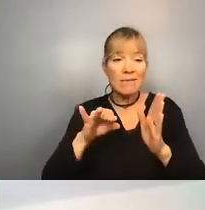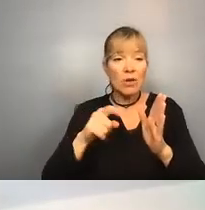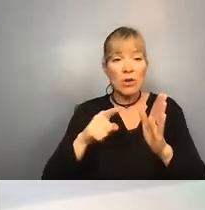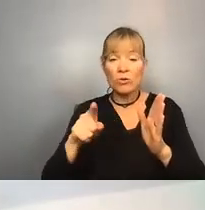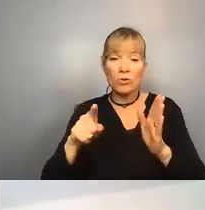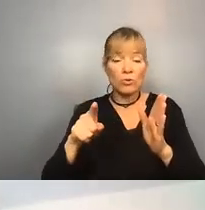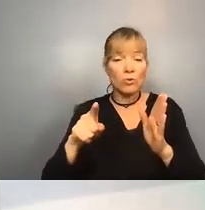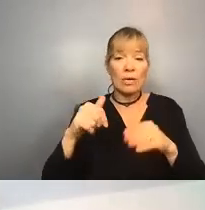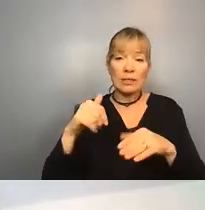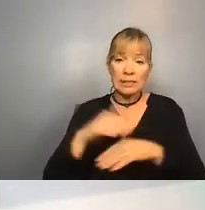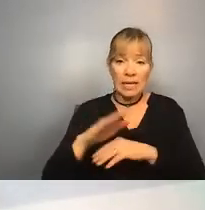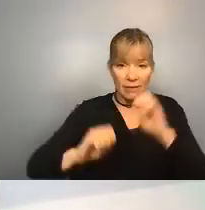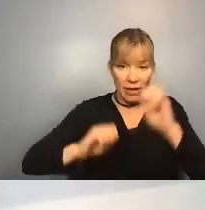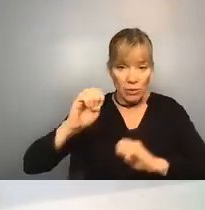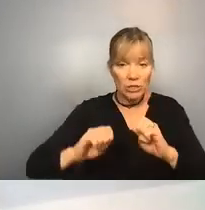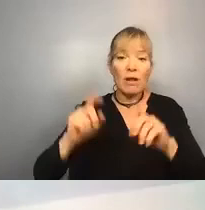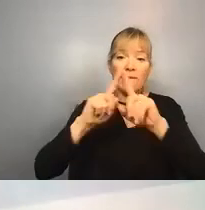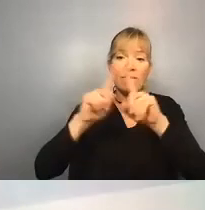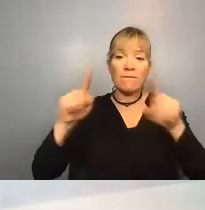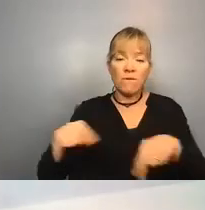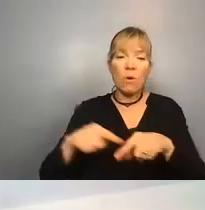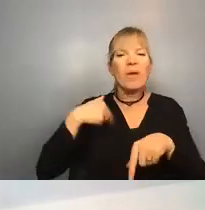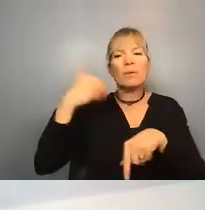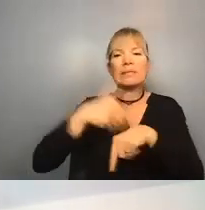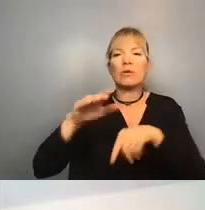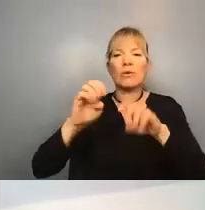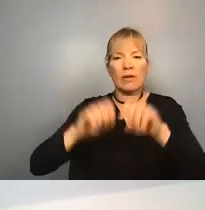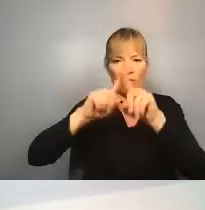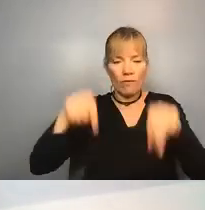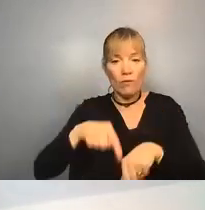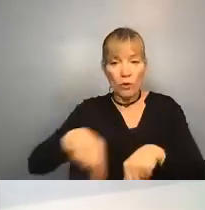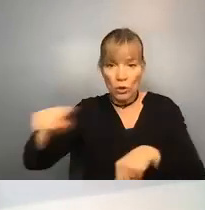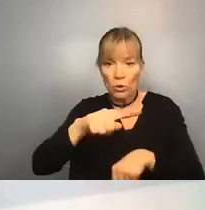And we'll be sending out an evaluation report at some point for folks to take a satisfaction survey about and give us some suggestions about how to improve, what kind of studies people are interested in, and whatnot. With that, thank you all for all the presenters, and that's it for today. Thank you! Bye-bye.